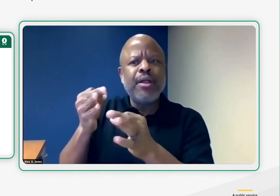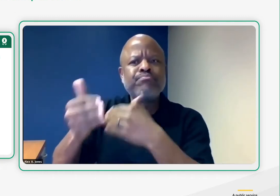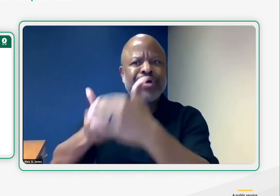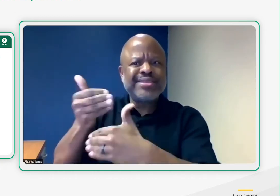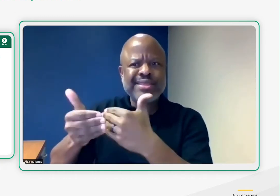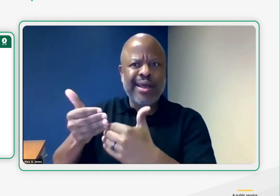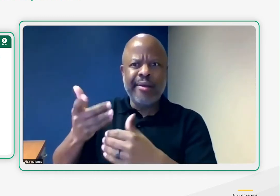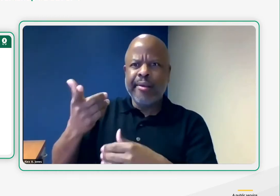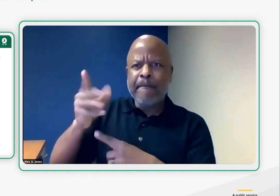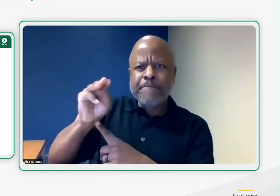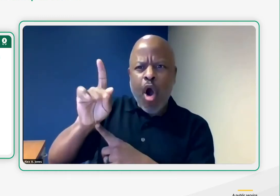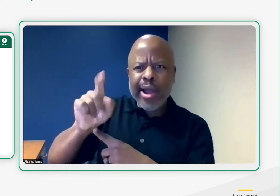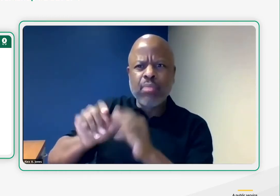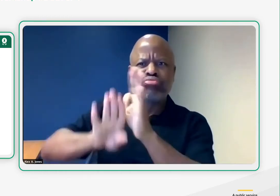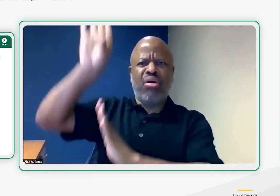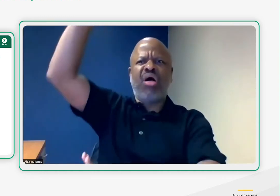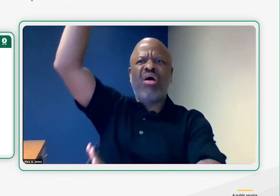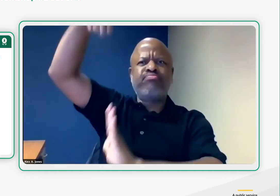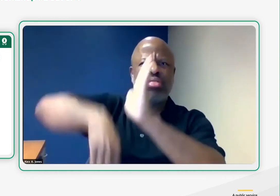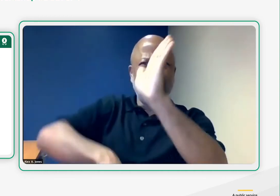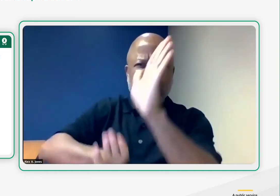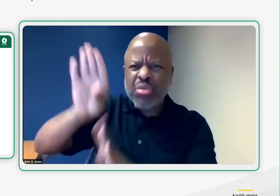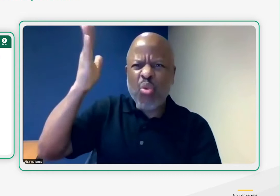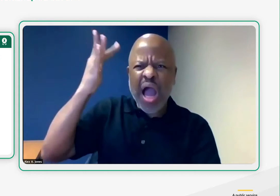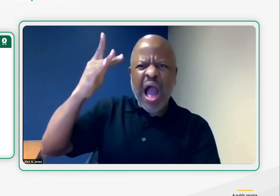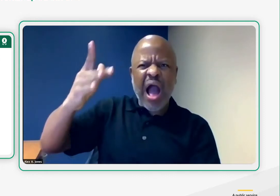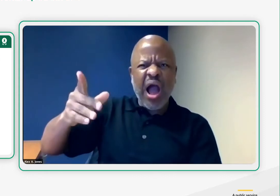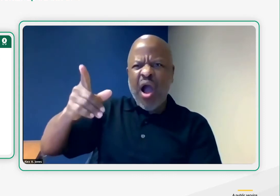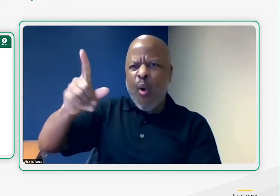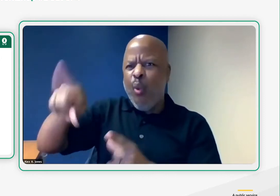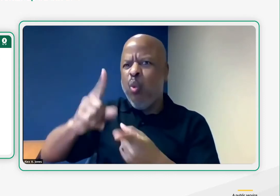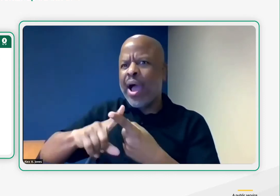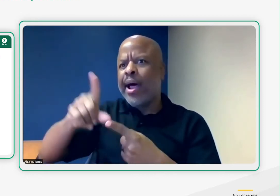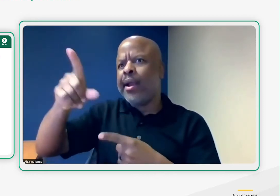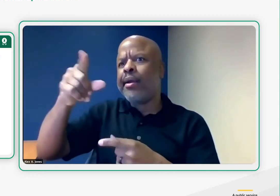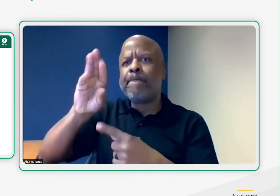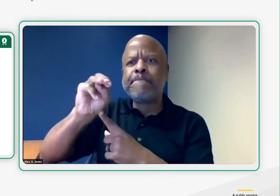intertwine to make our decisions. And those things, in the end, impact the fluctuations of the market.